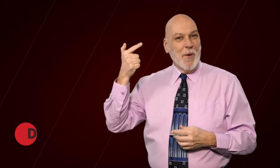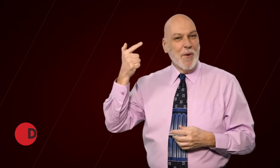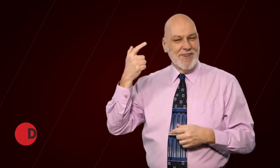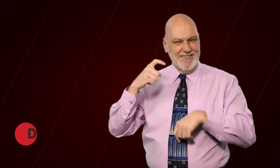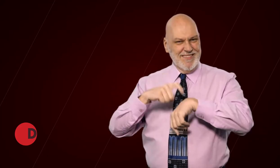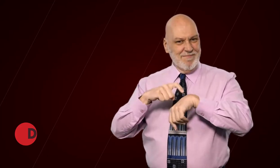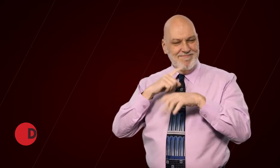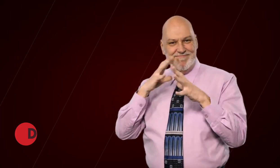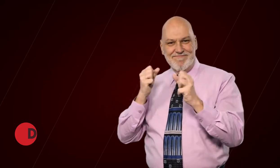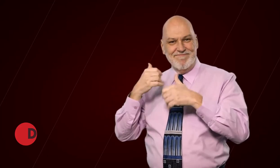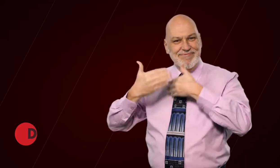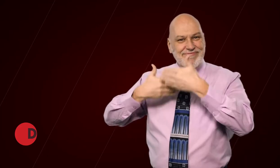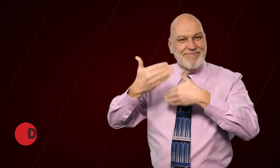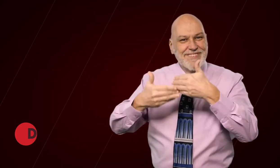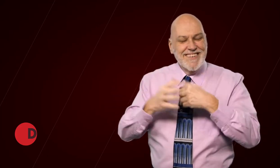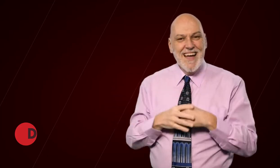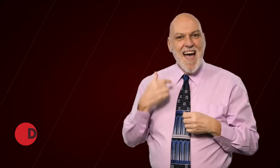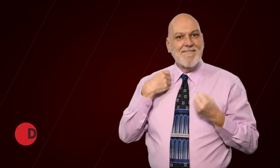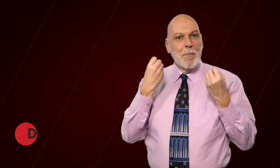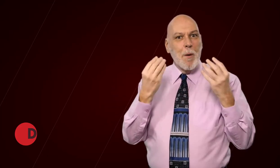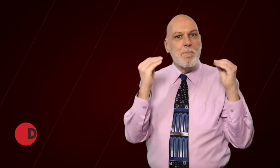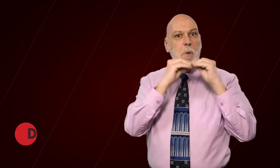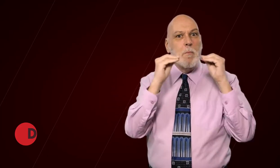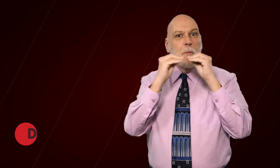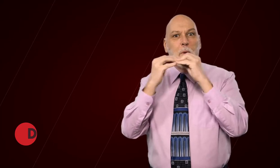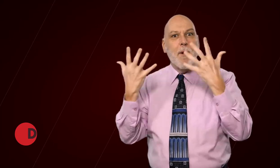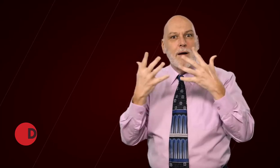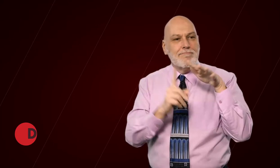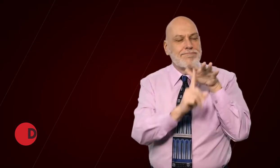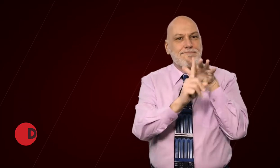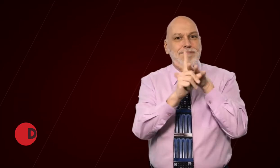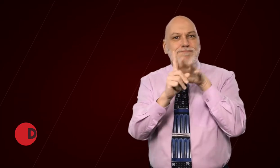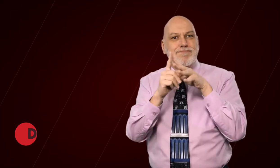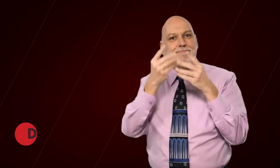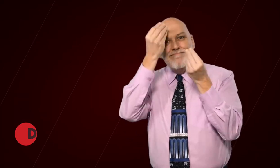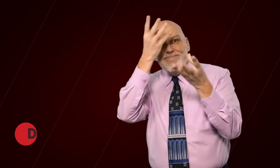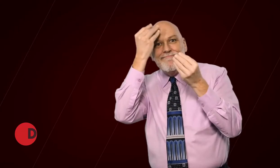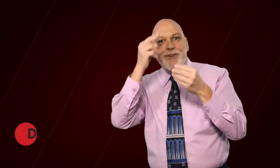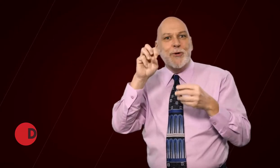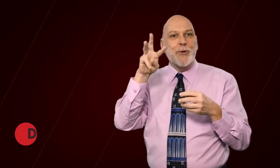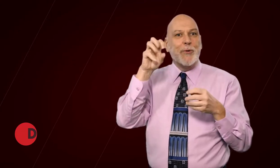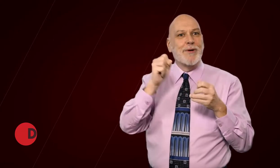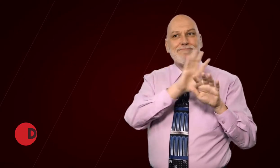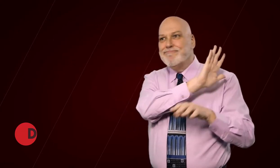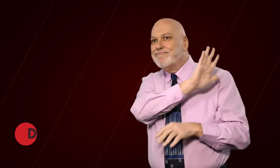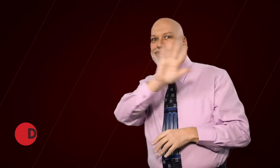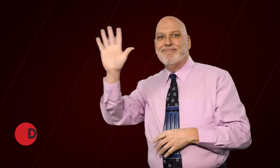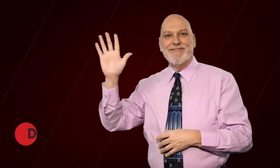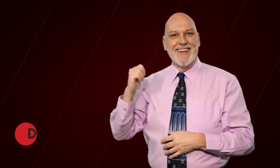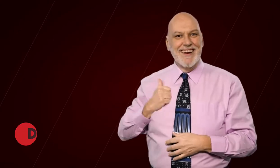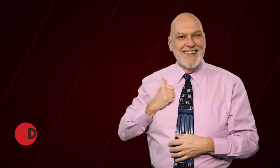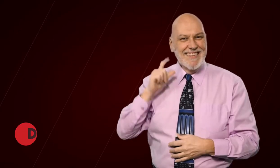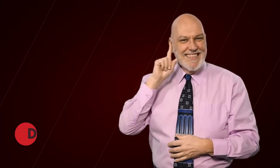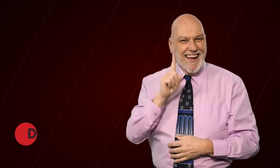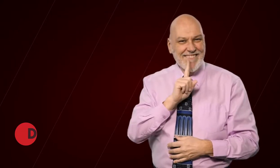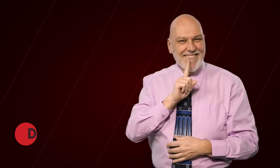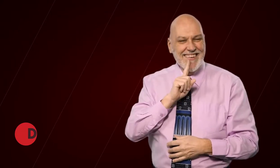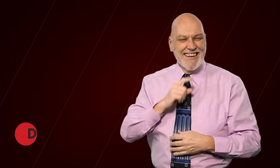Bringing alerts & news reports at intervals for all Deaf Canadians!